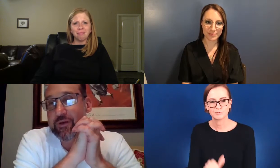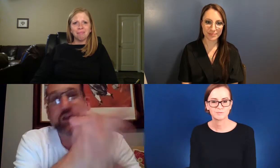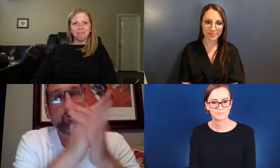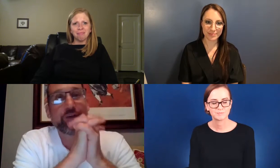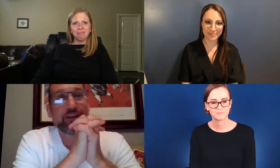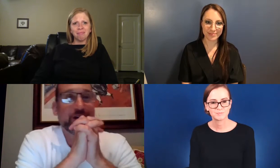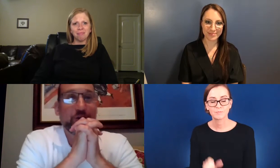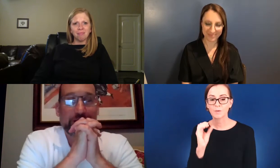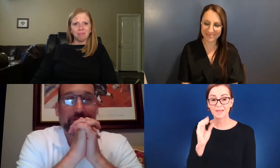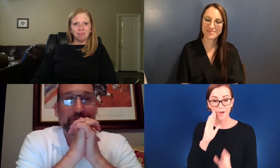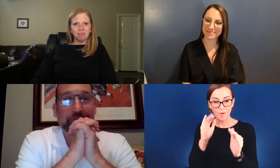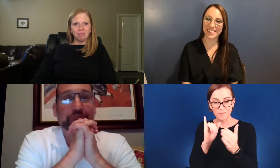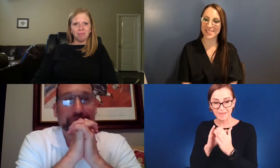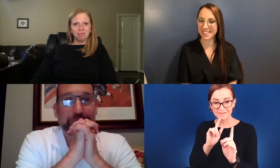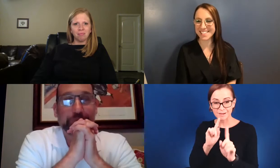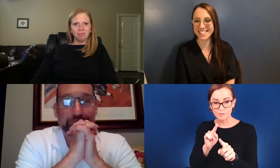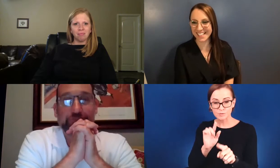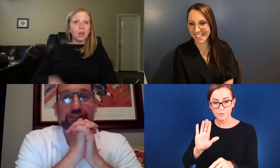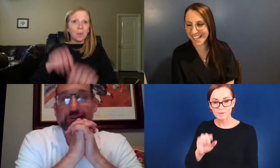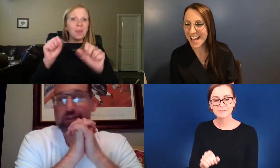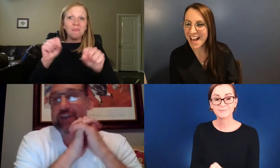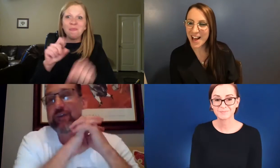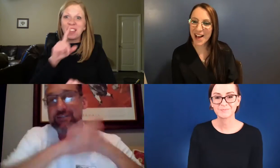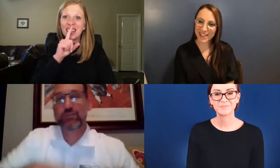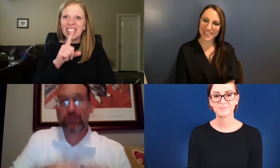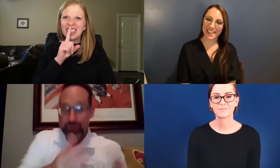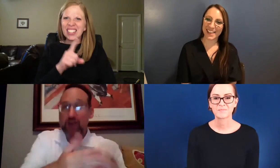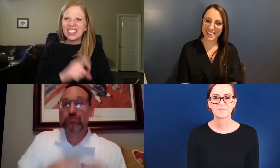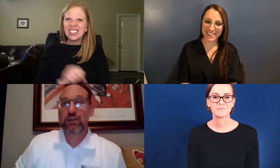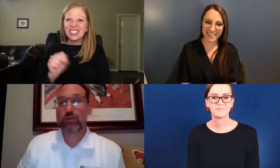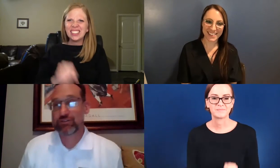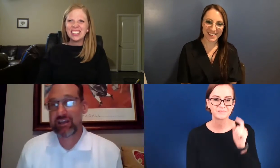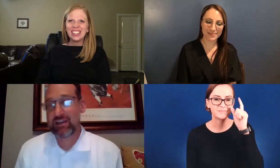Okay, I hope that- Yeah, it does. - Get some light on that situation, but I understand what you're saying